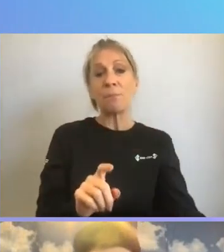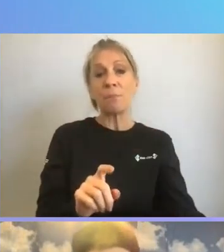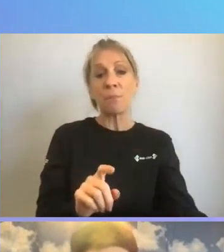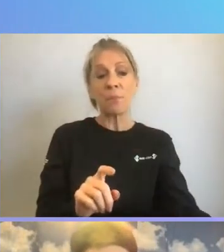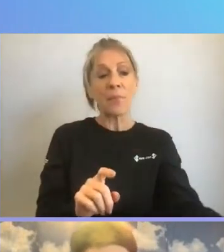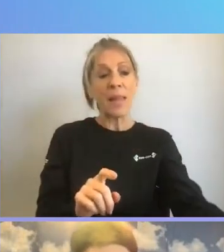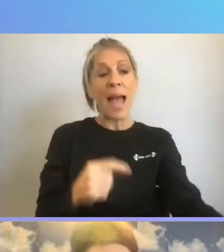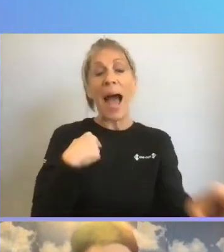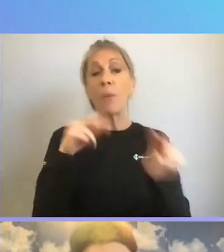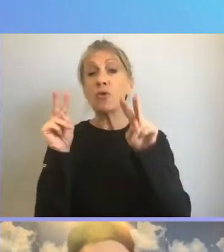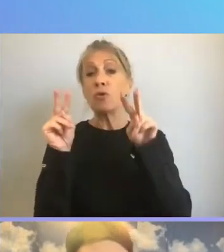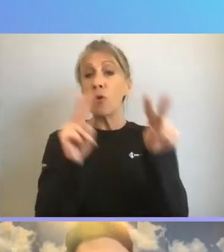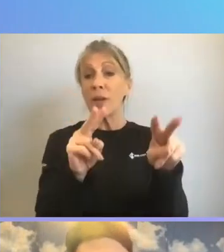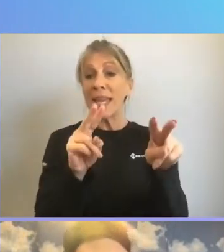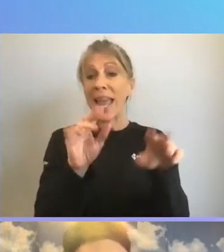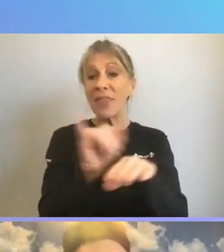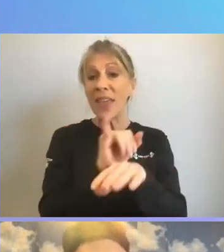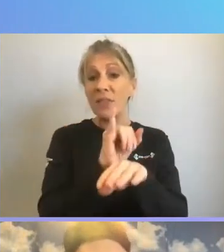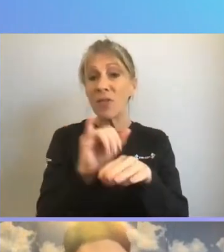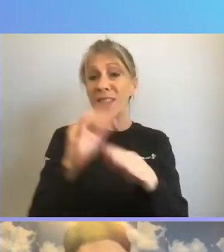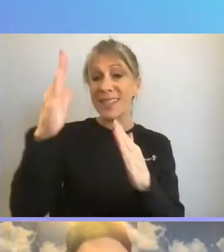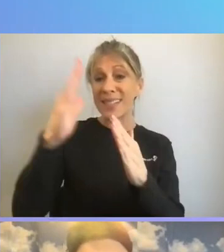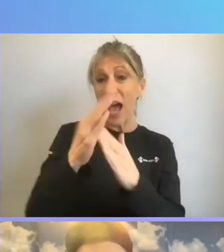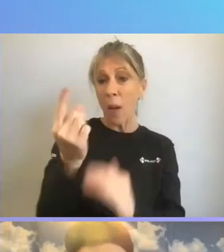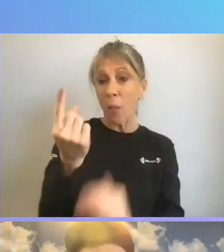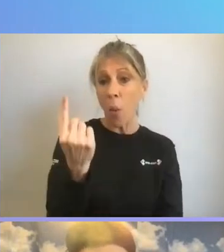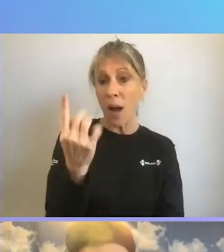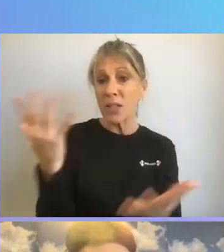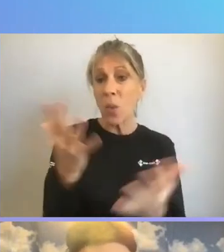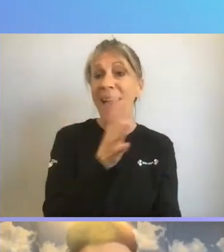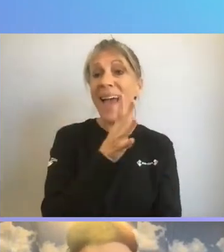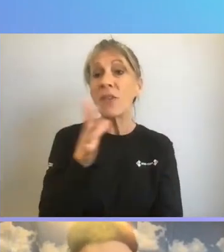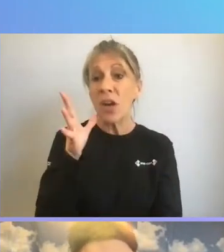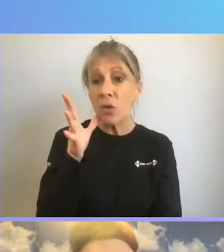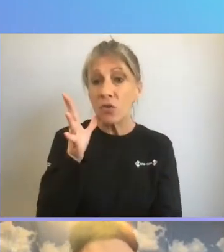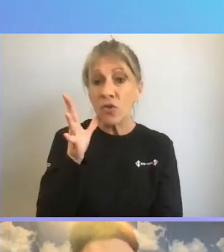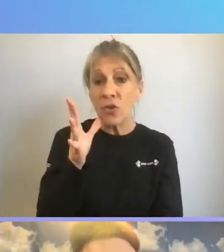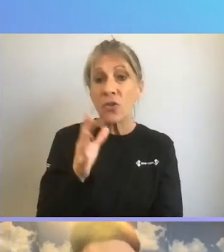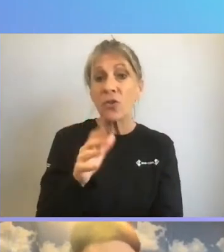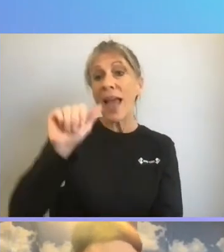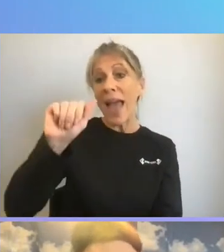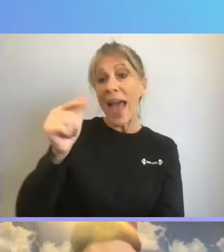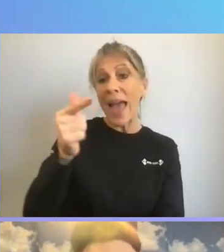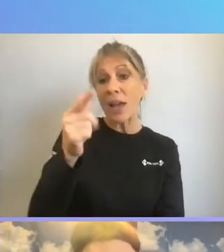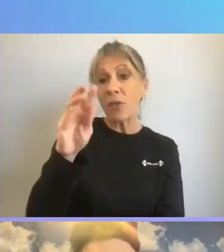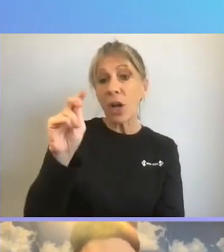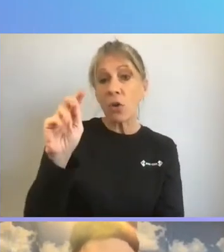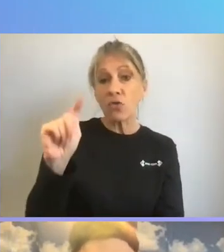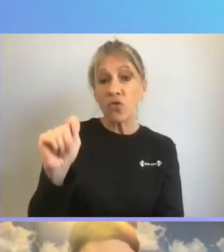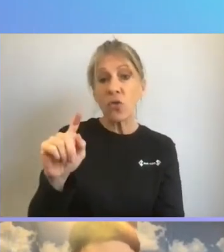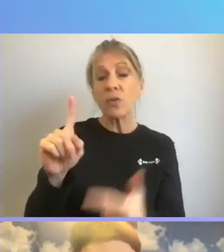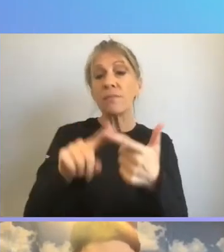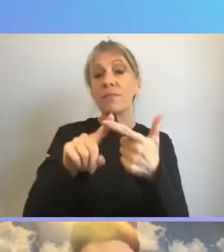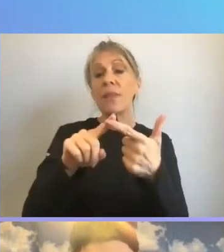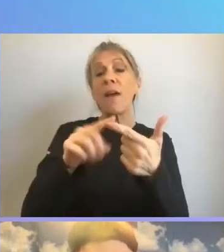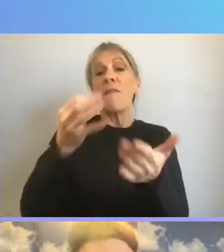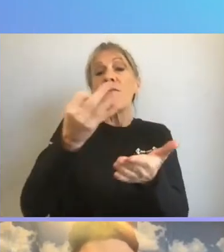the industries and the top one is Aggreko, the, uh, the second